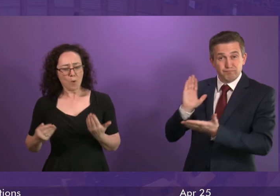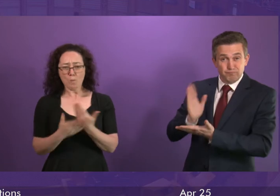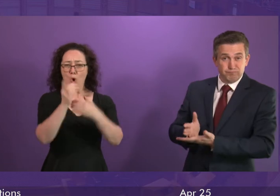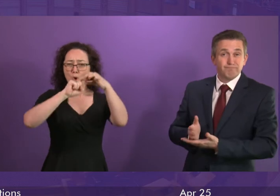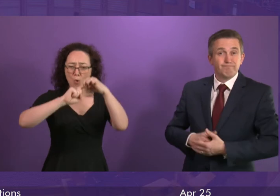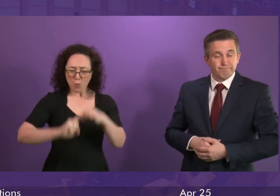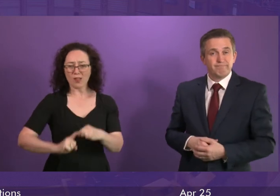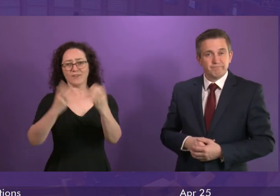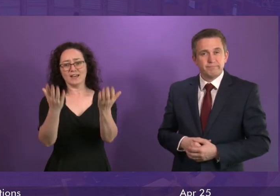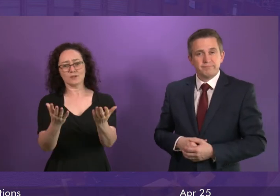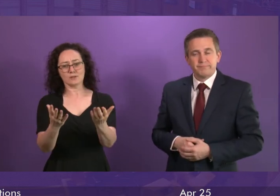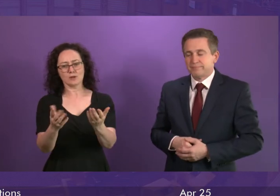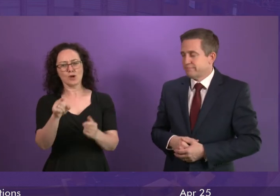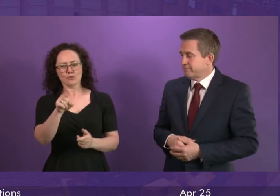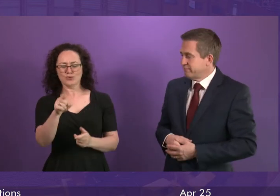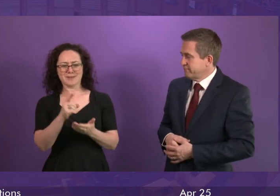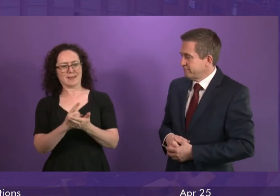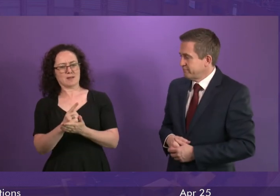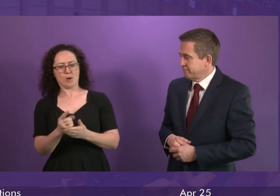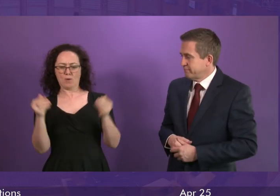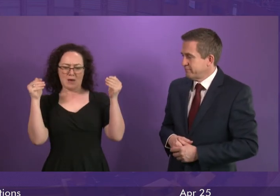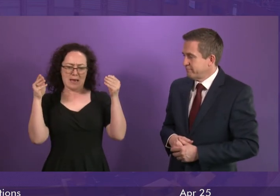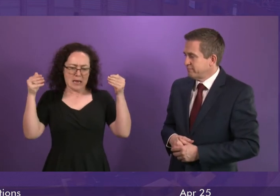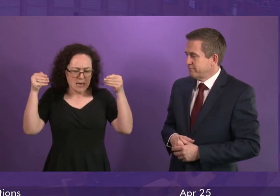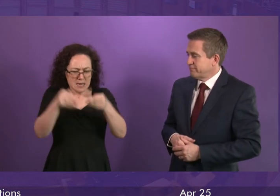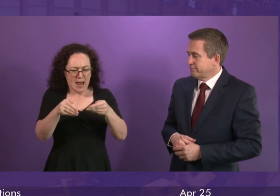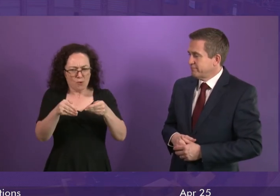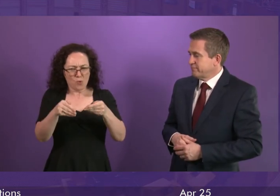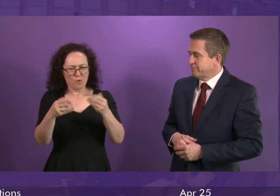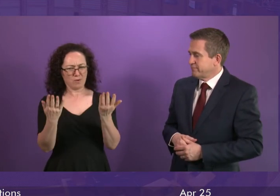says, “Oh yeah, but that’s about a narrowing.” Then I point to the fact that more young people